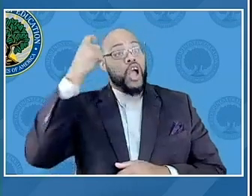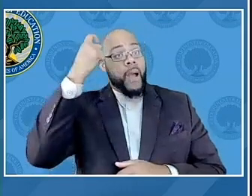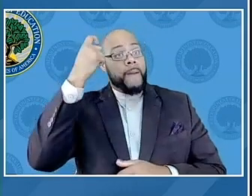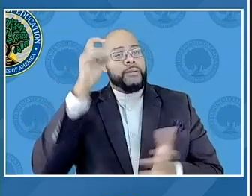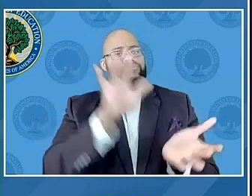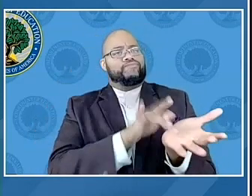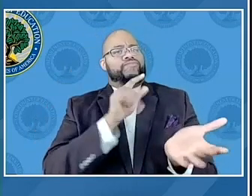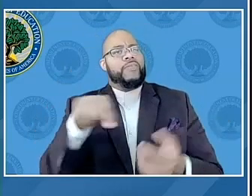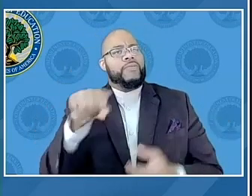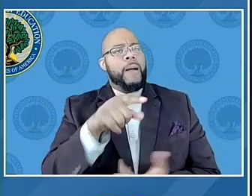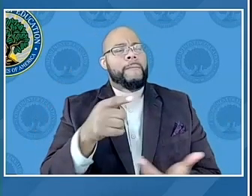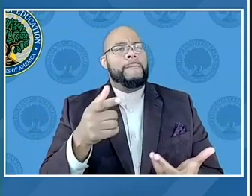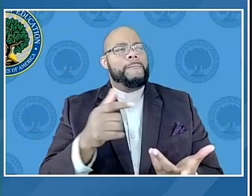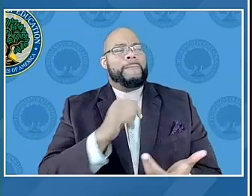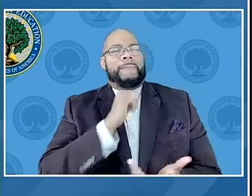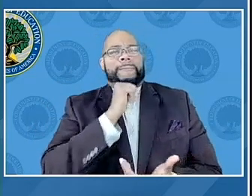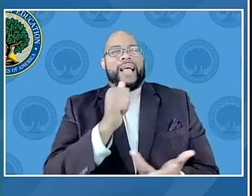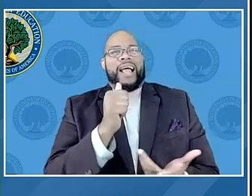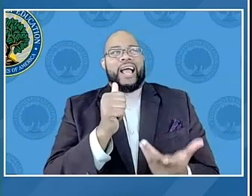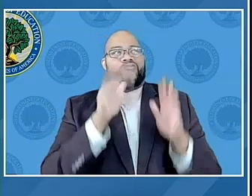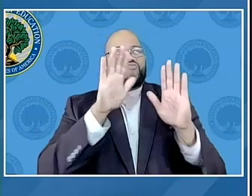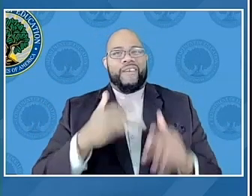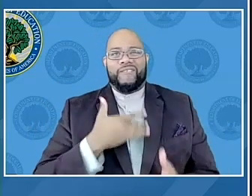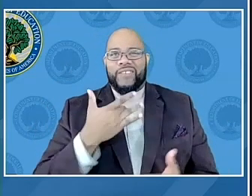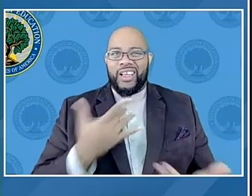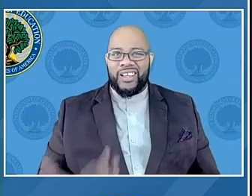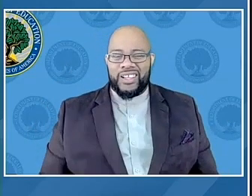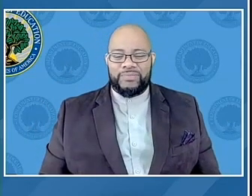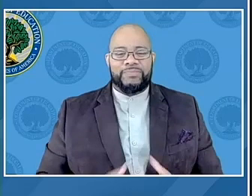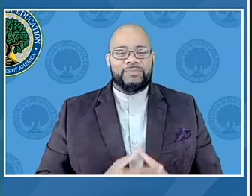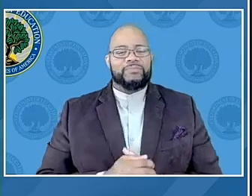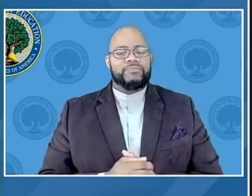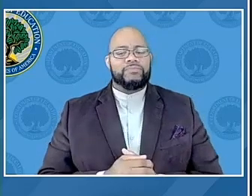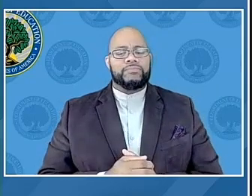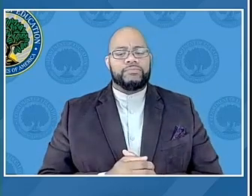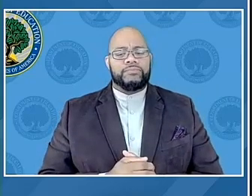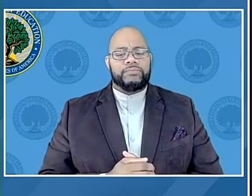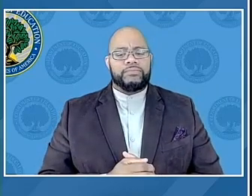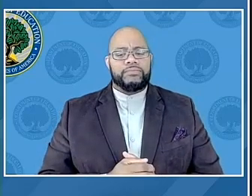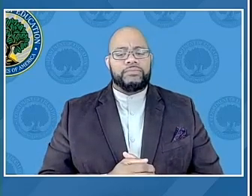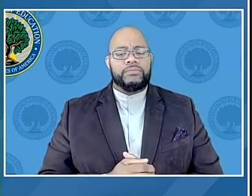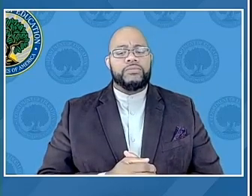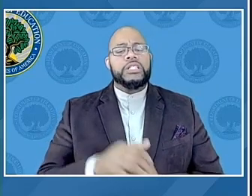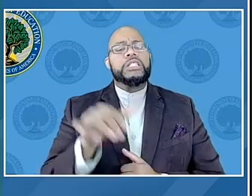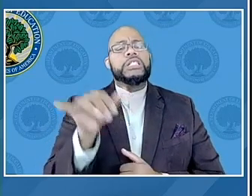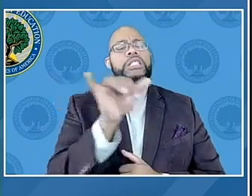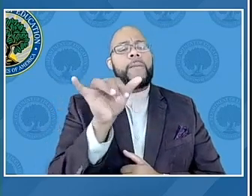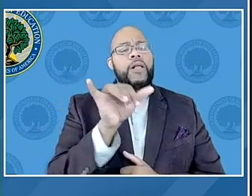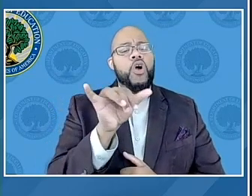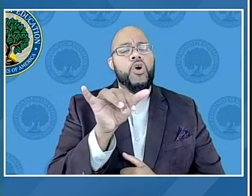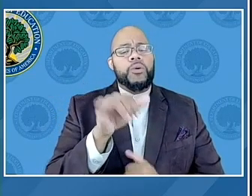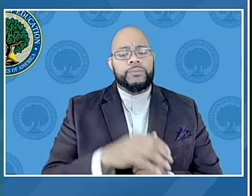it's just not a great feeling. Kind of similarly, the thing that I really